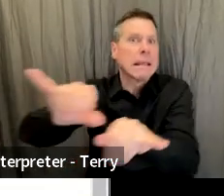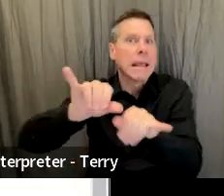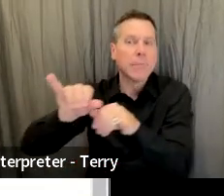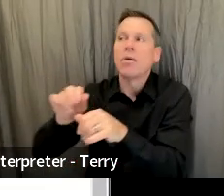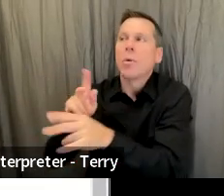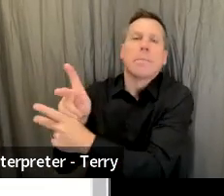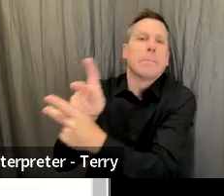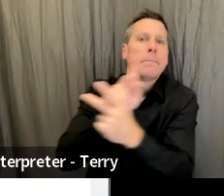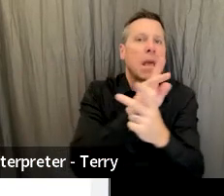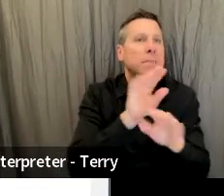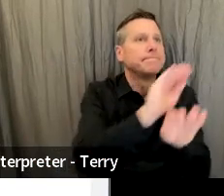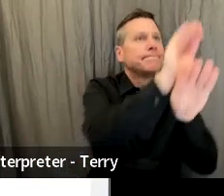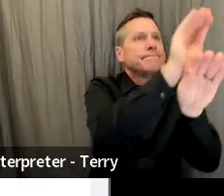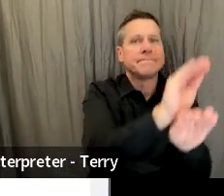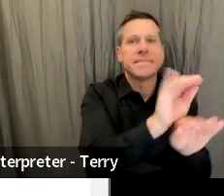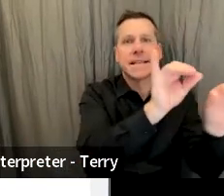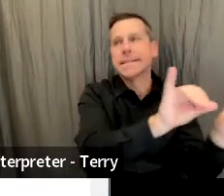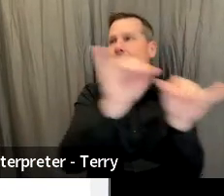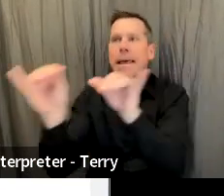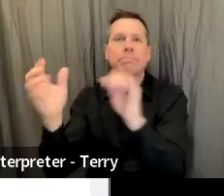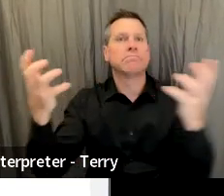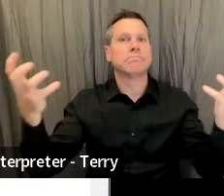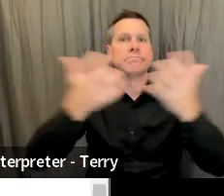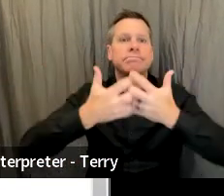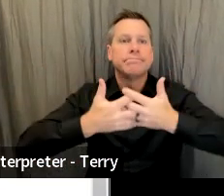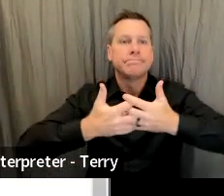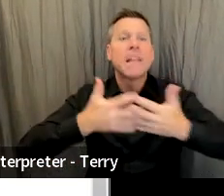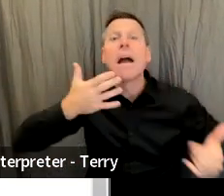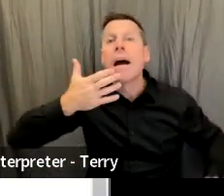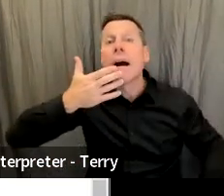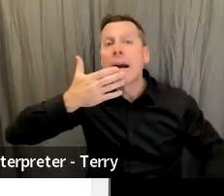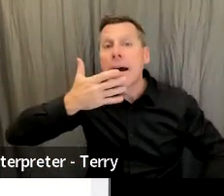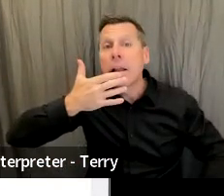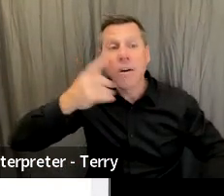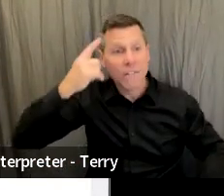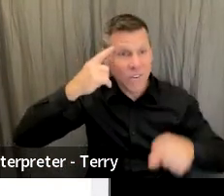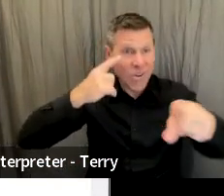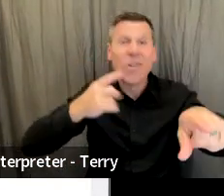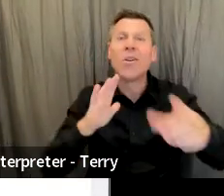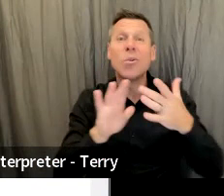I went in there and took the color palettes for any kind of web page experience, including canvas